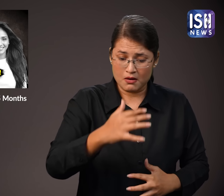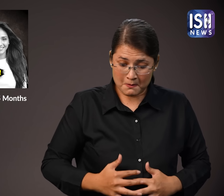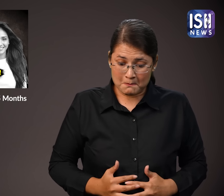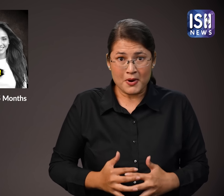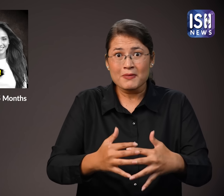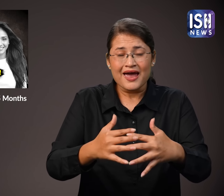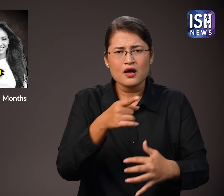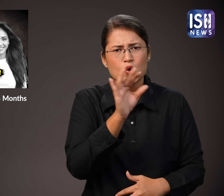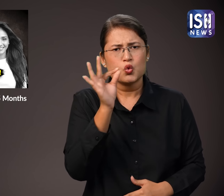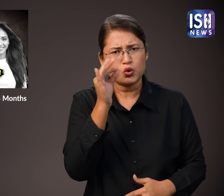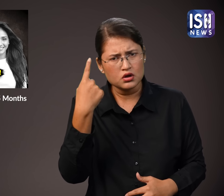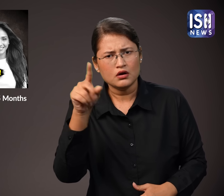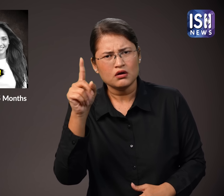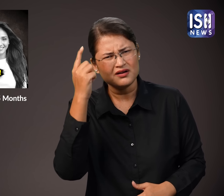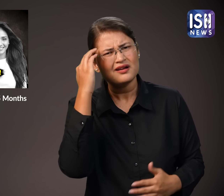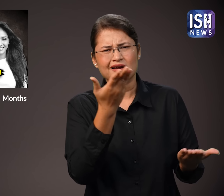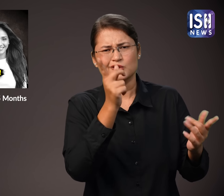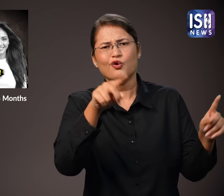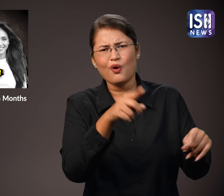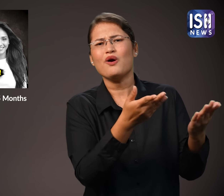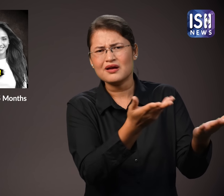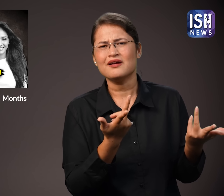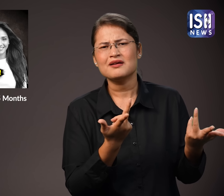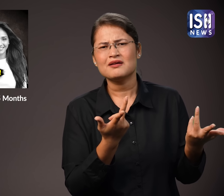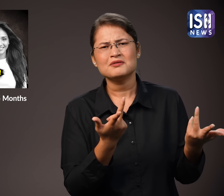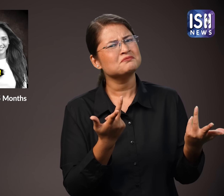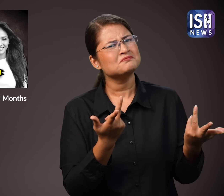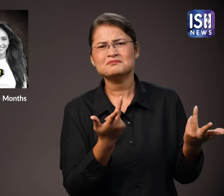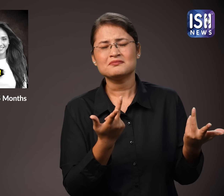She also alleged Twisha consumed marijuana during pregnancy.